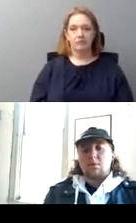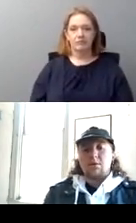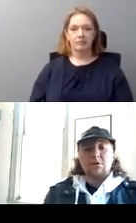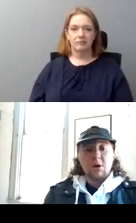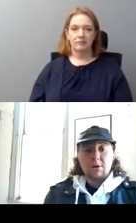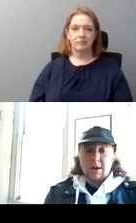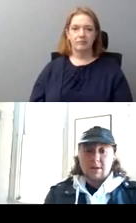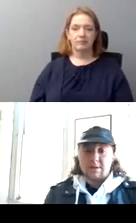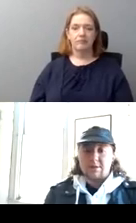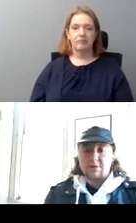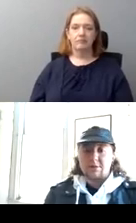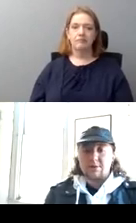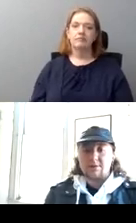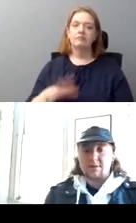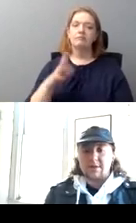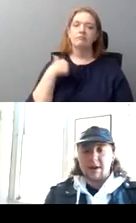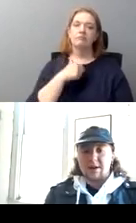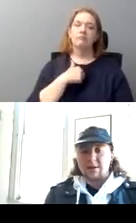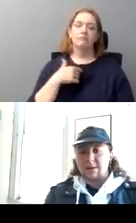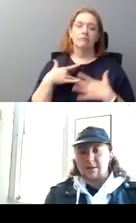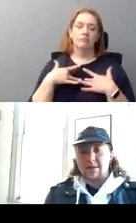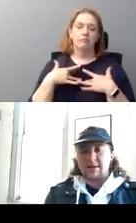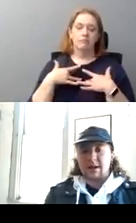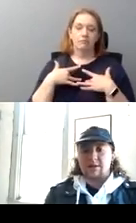We are so excited to introduce you to David Ireland, and the David Ireland